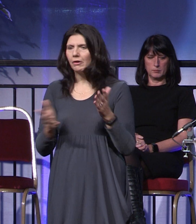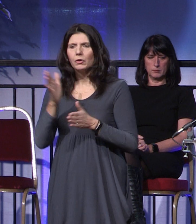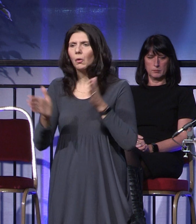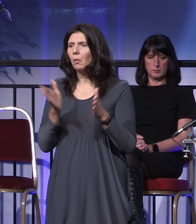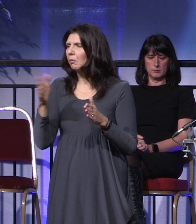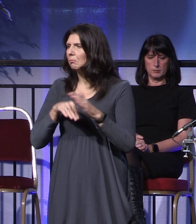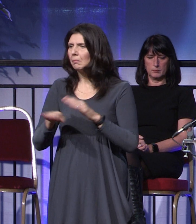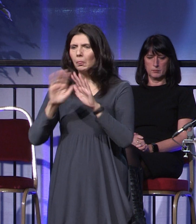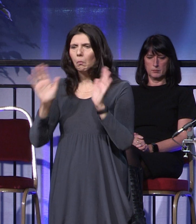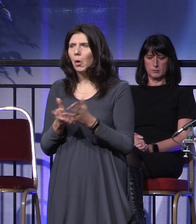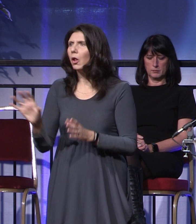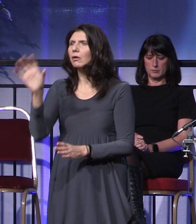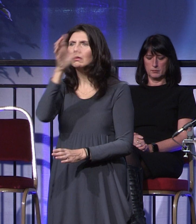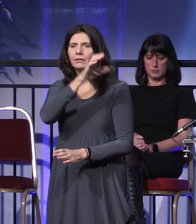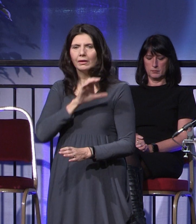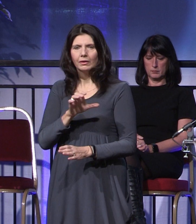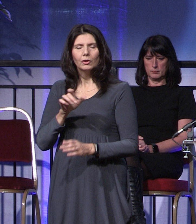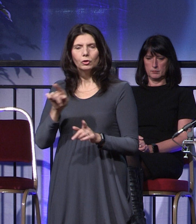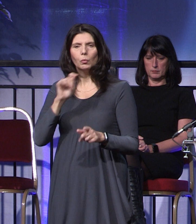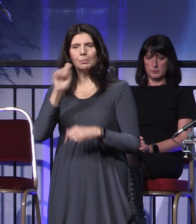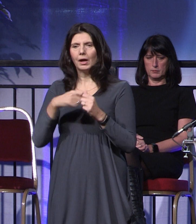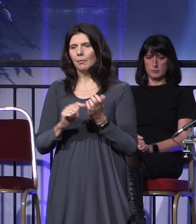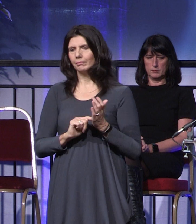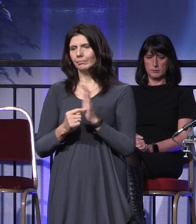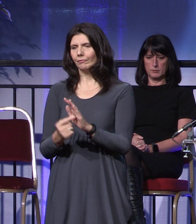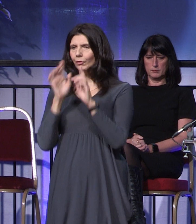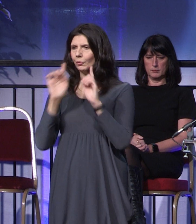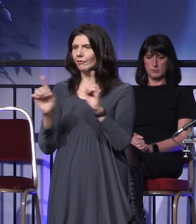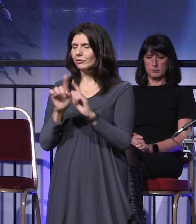you you are all our ambassadors and I hope at some stage you will choose to